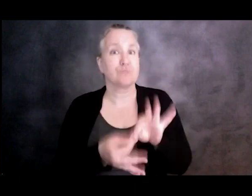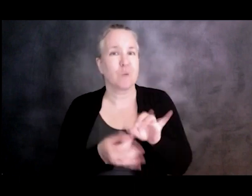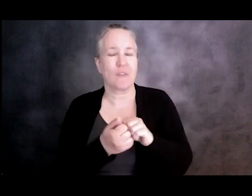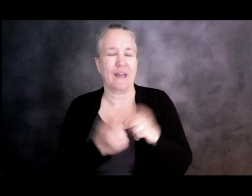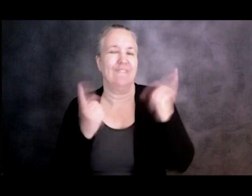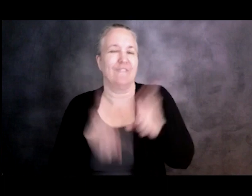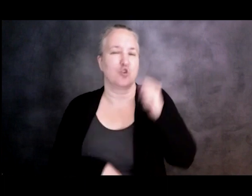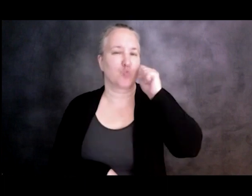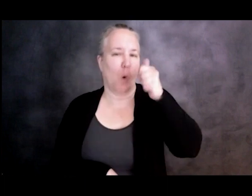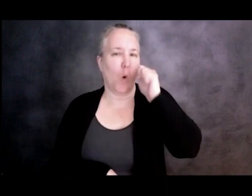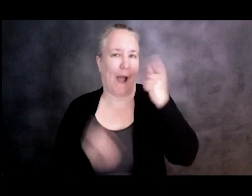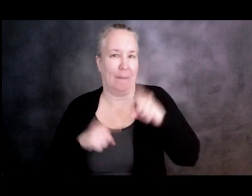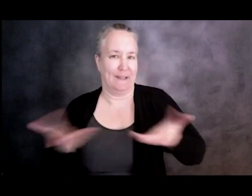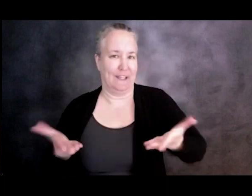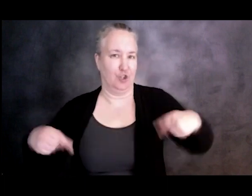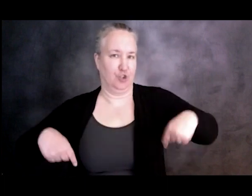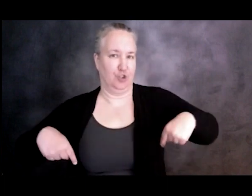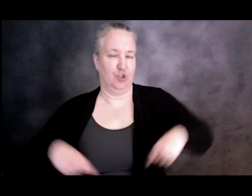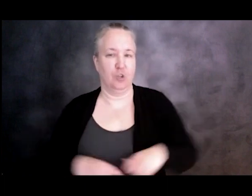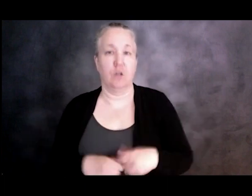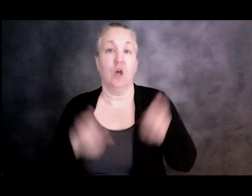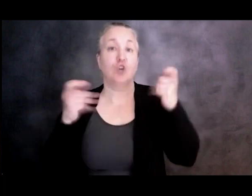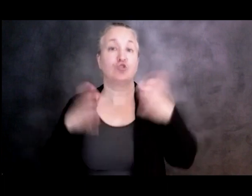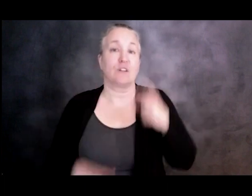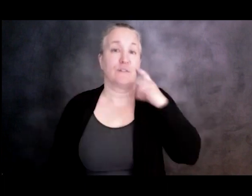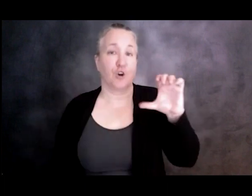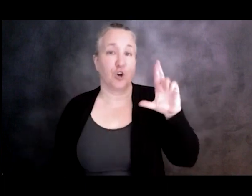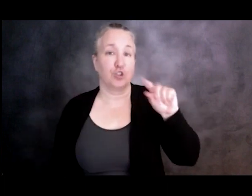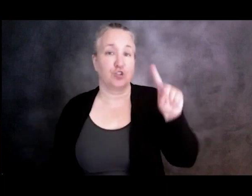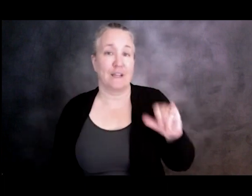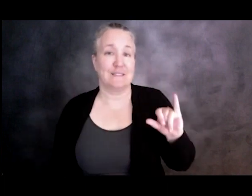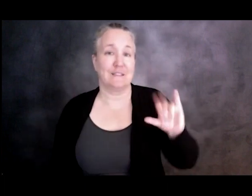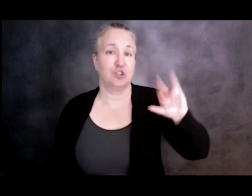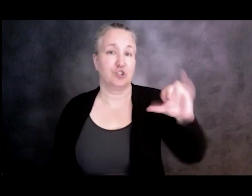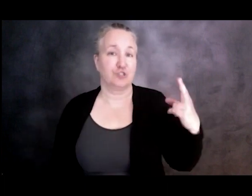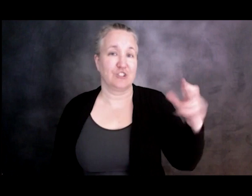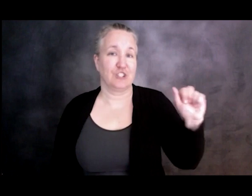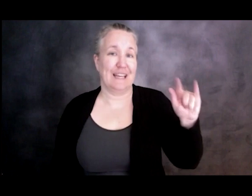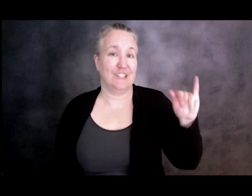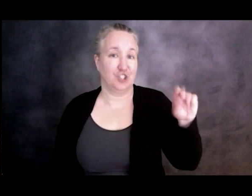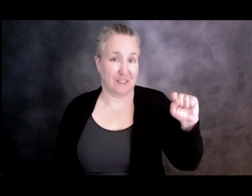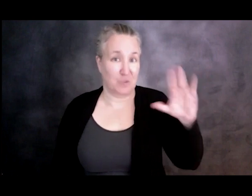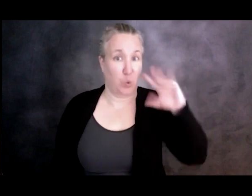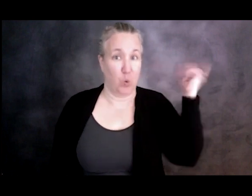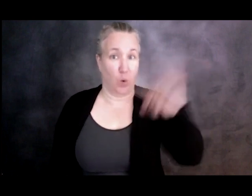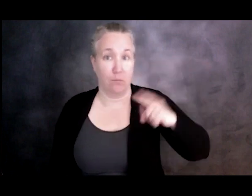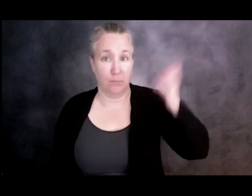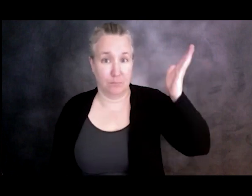tomorrow in the same room. The director of Crazy Rich Asians is coming to speak. And I was wondering-- since we talked